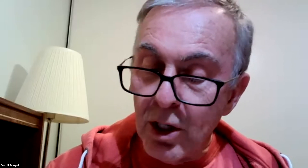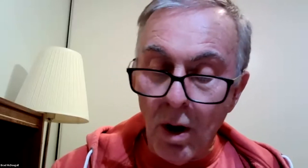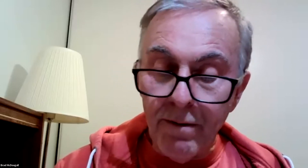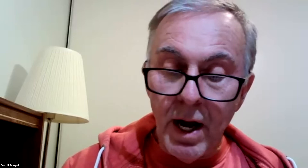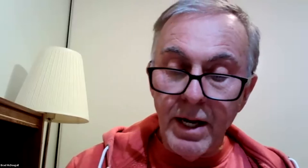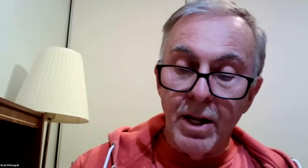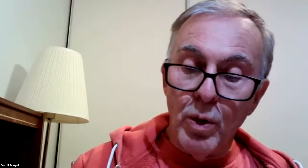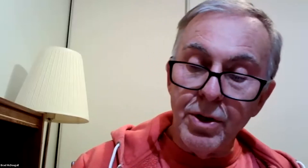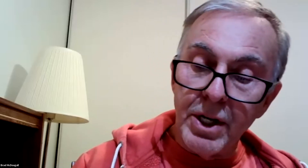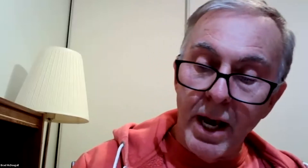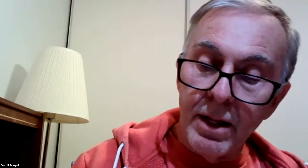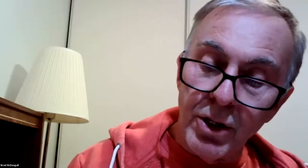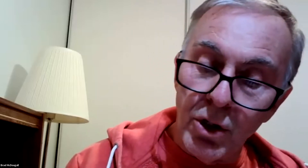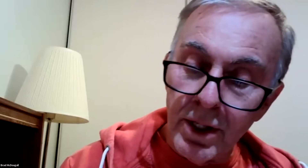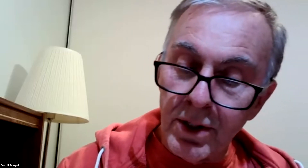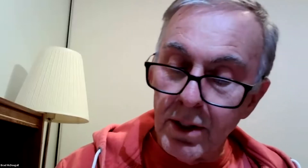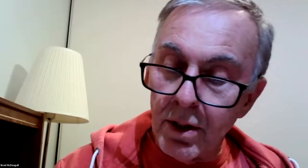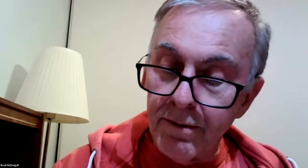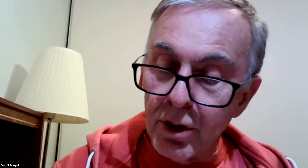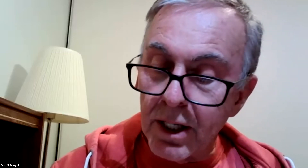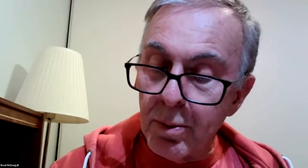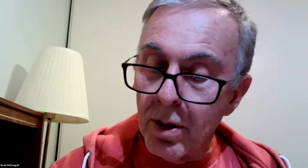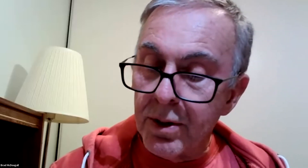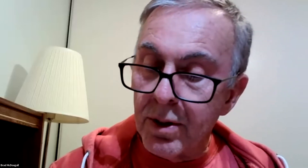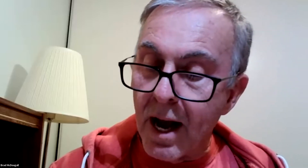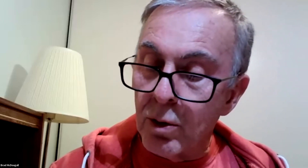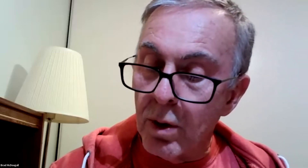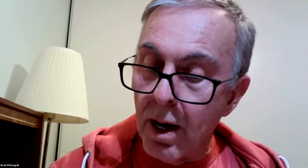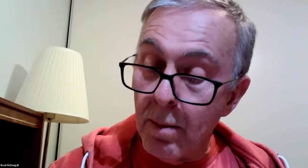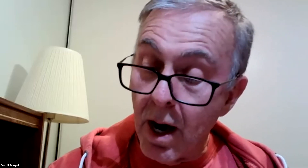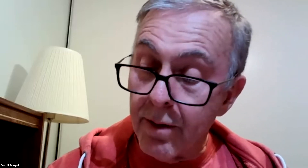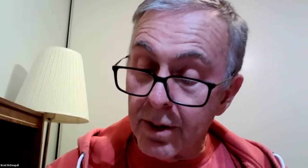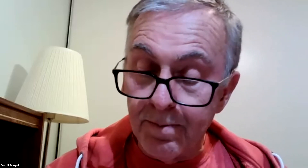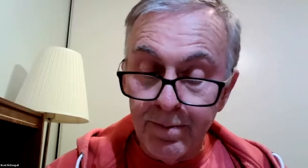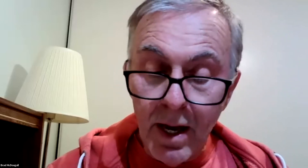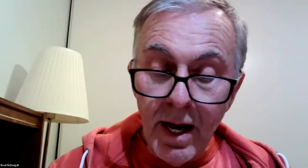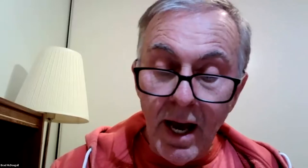"Twelfth Night," and "The Winter's Tale" and "Julius Caesar" for Shakespeare on the Saskatchewan, among others.